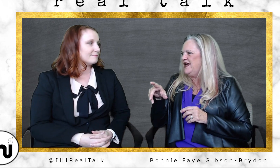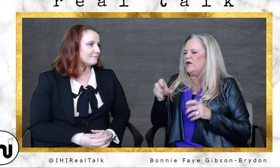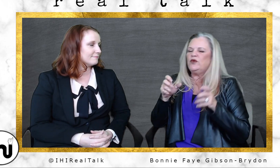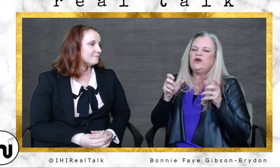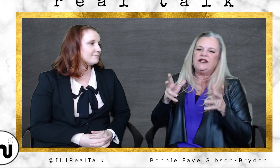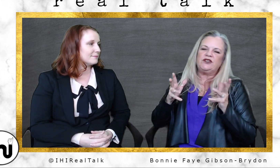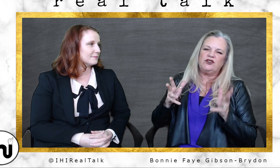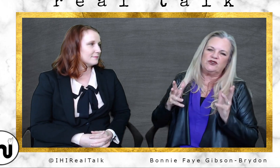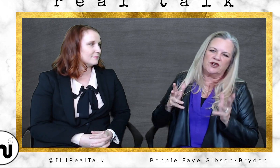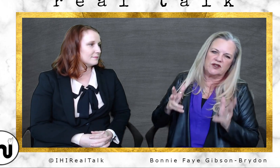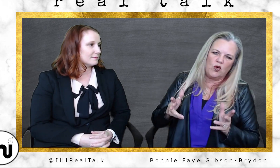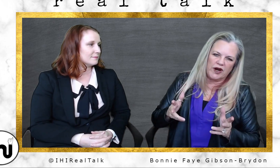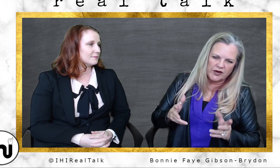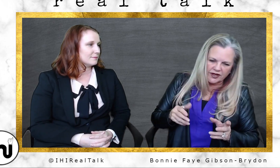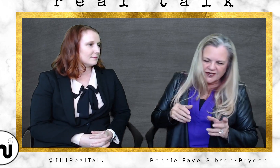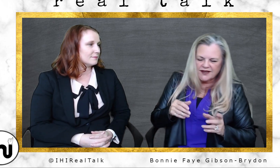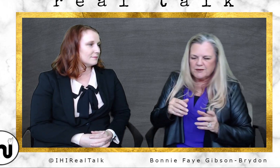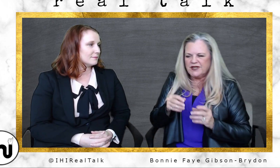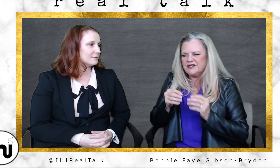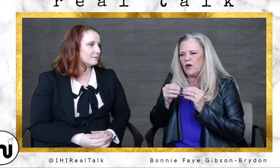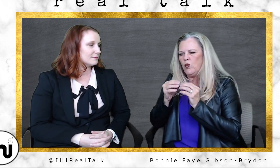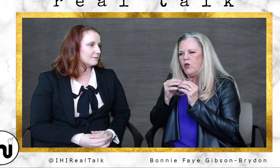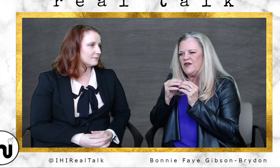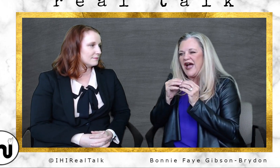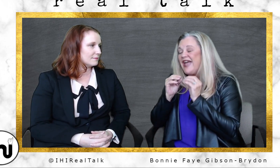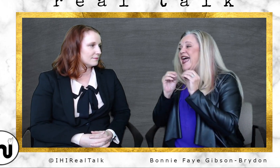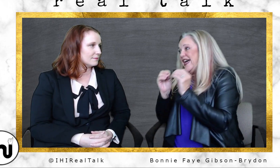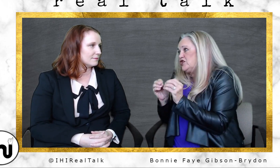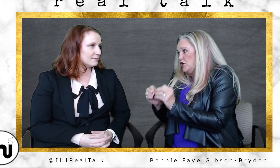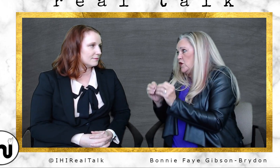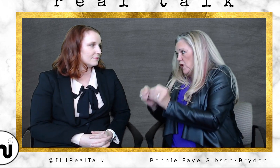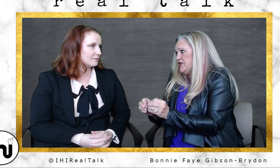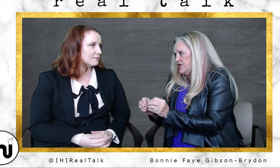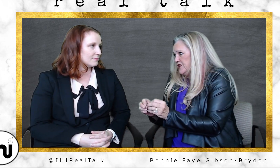I'm really huge on inquiry because I'm if I ask you a question,